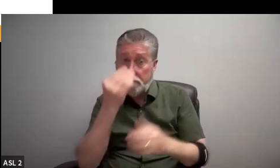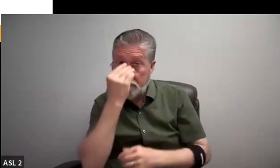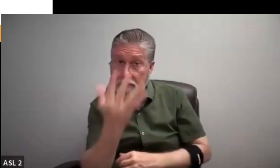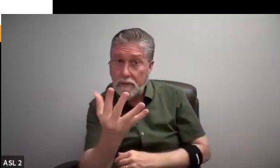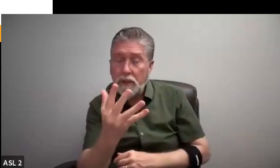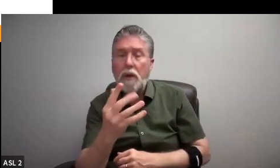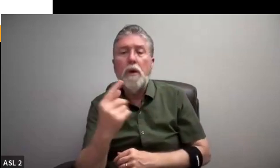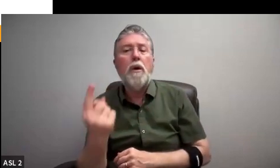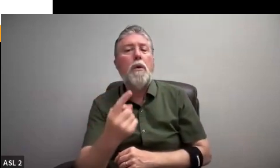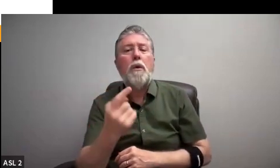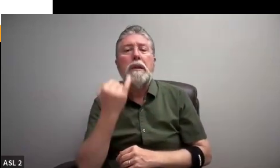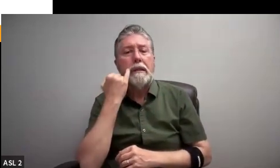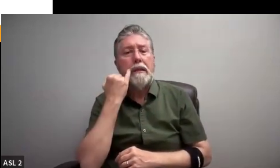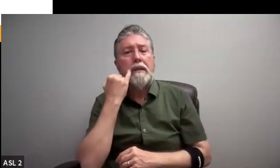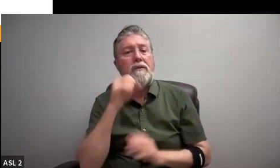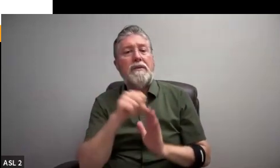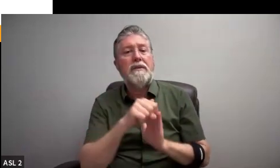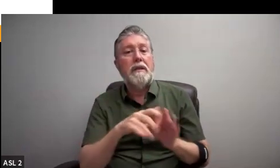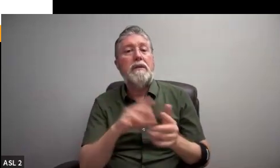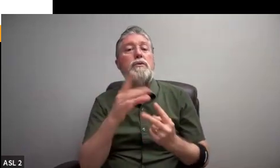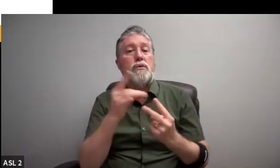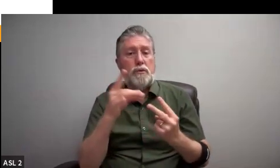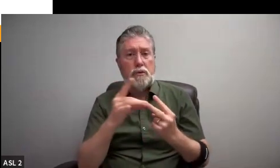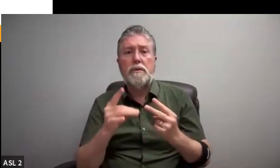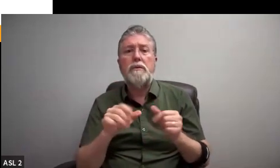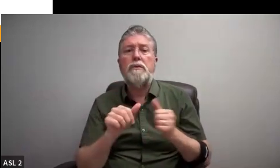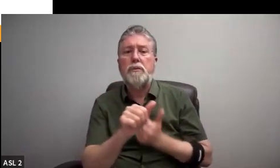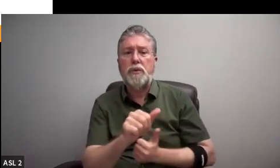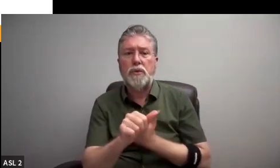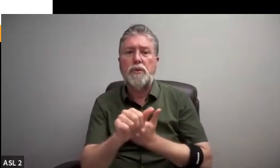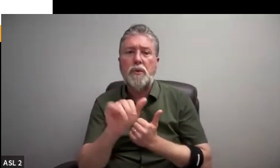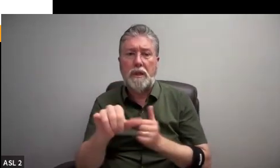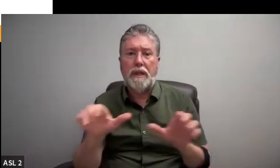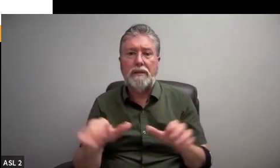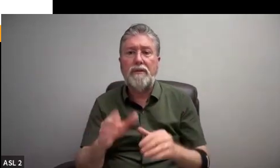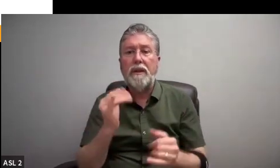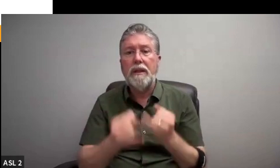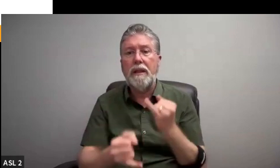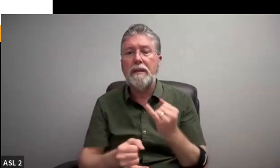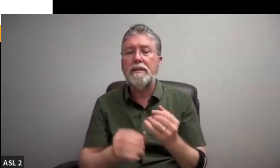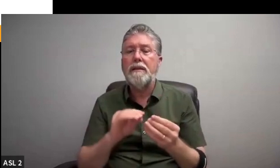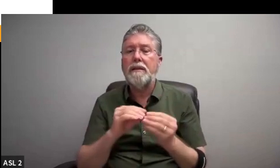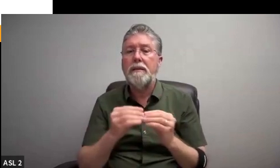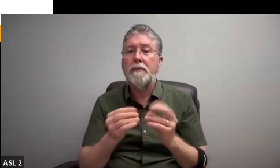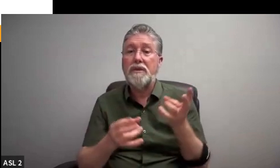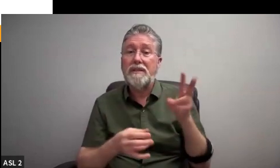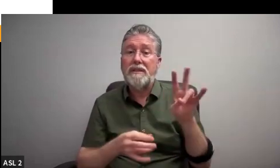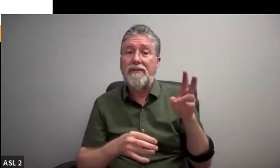applicable for states that elect to pursue these activities. And lastly, number 17 on the slide: